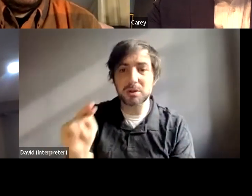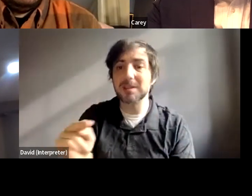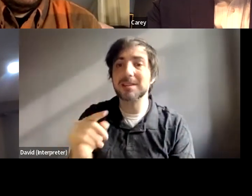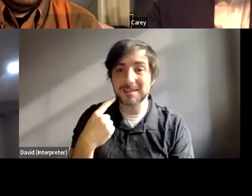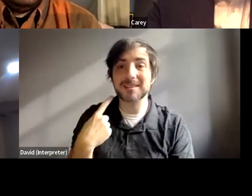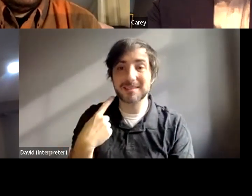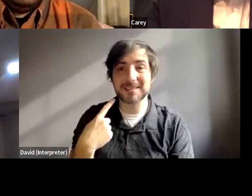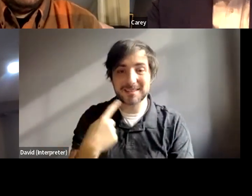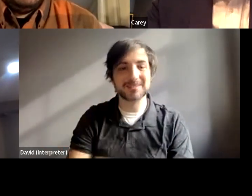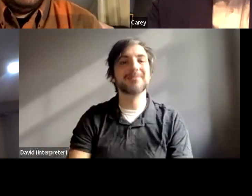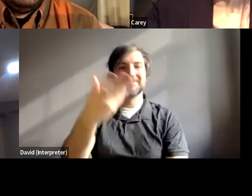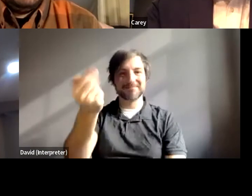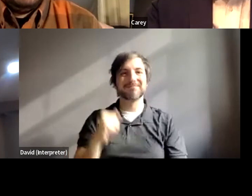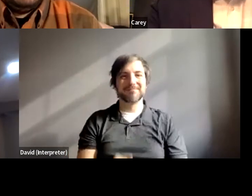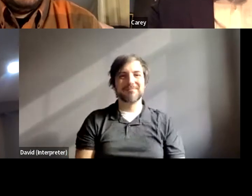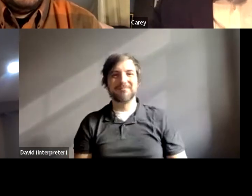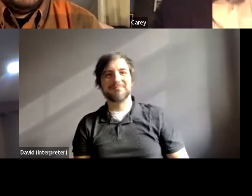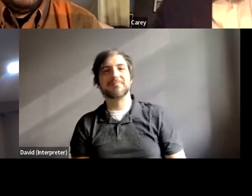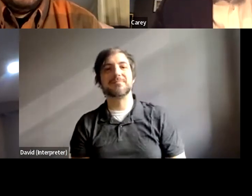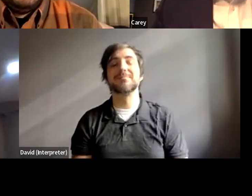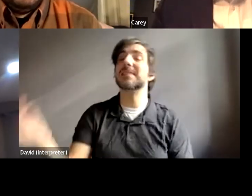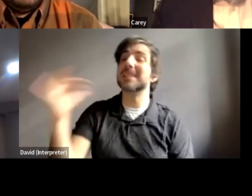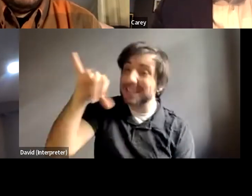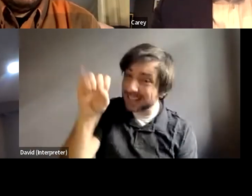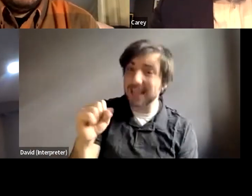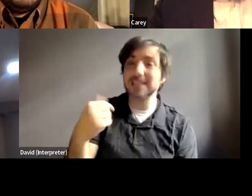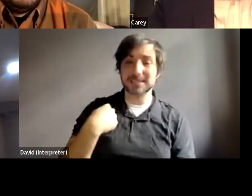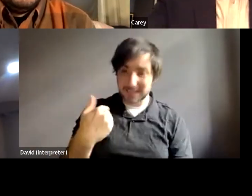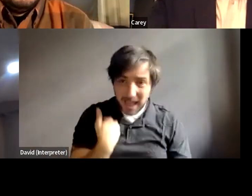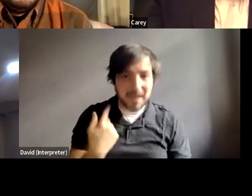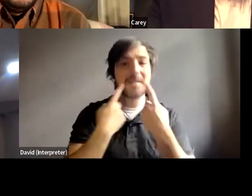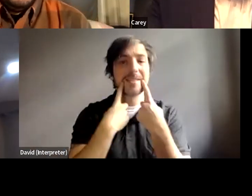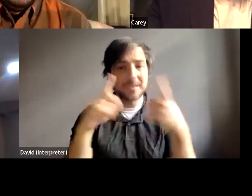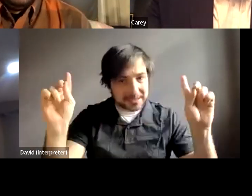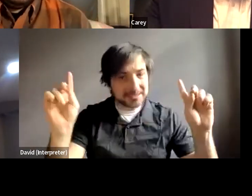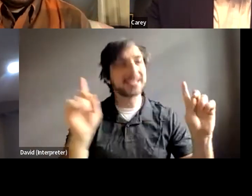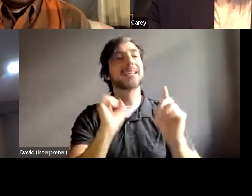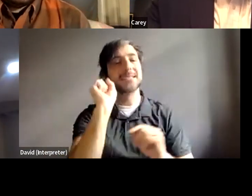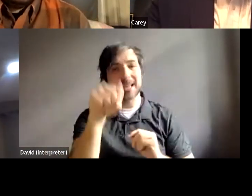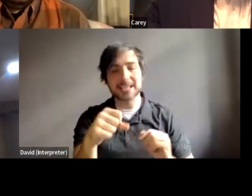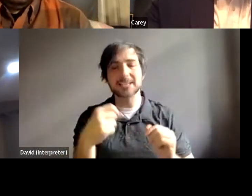Yes, we have successes, but also plans that